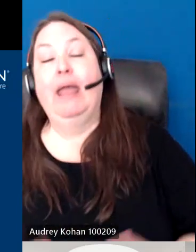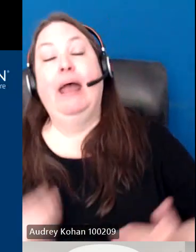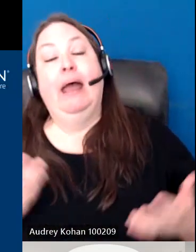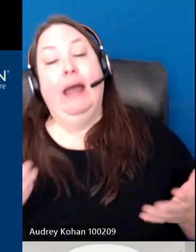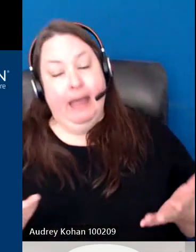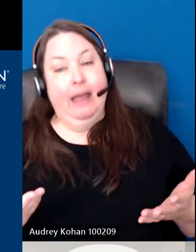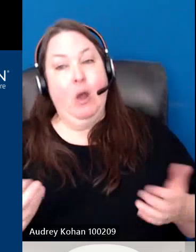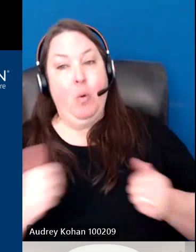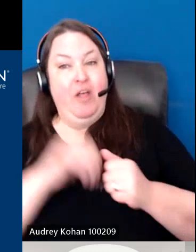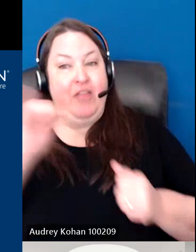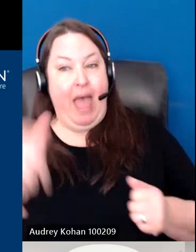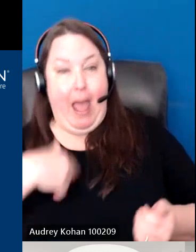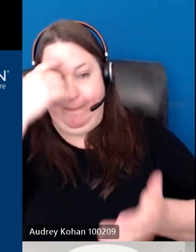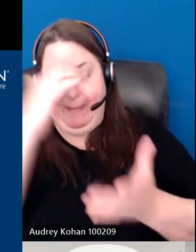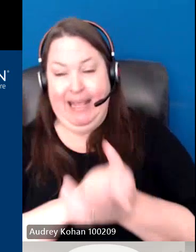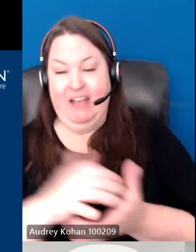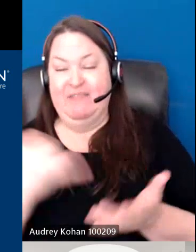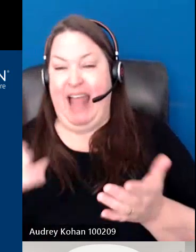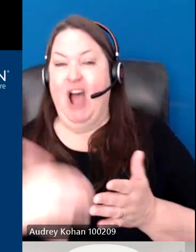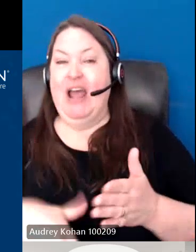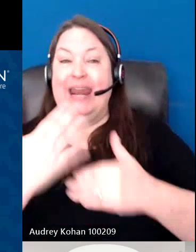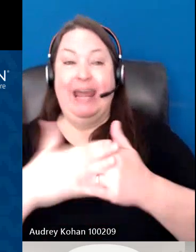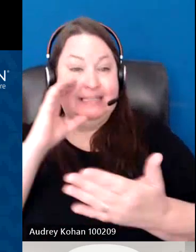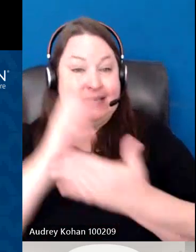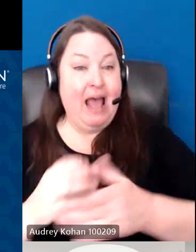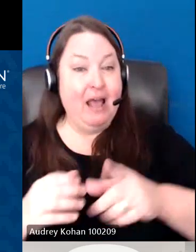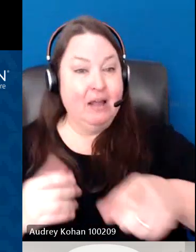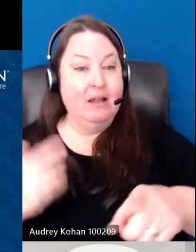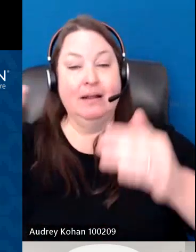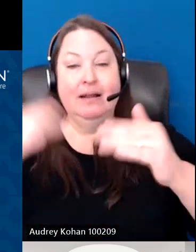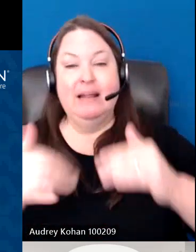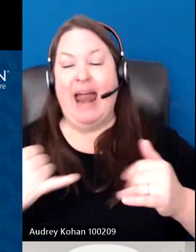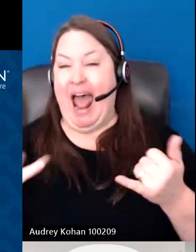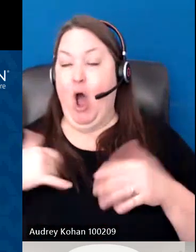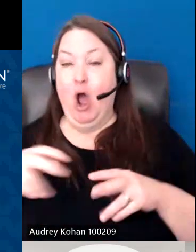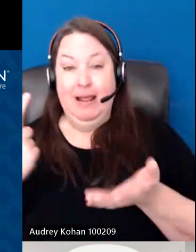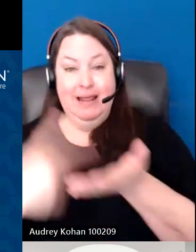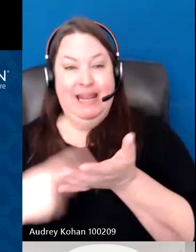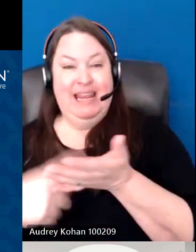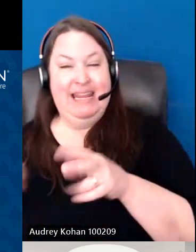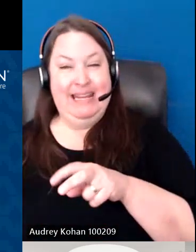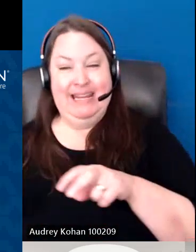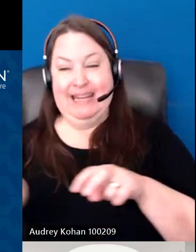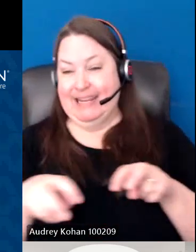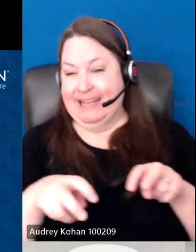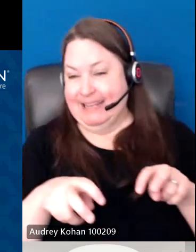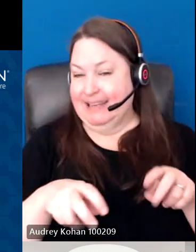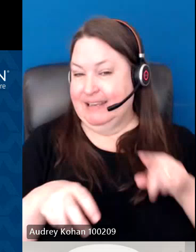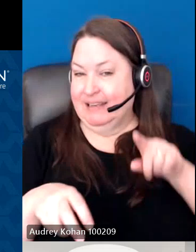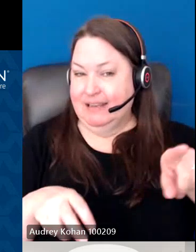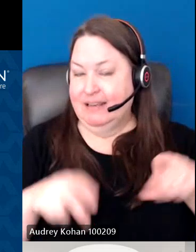that I believe we're on the next slide um we're going to shift our discussion um to still in the